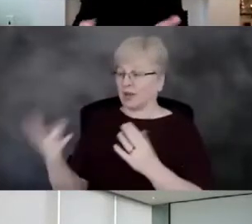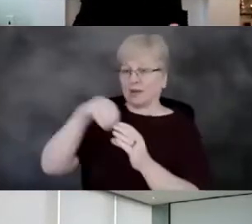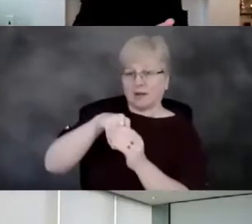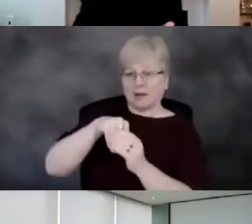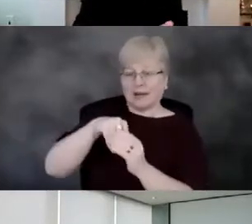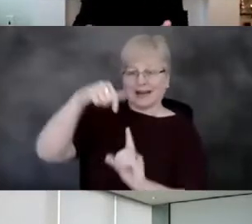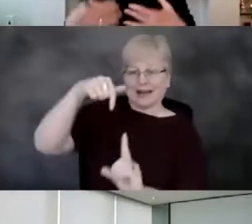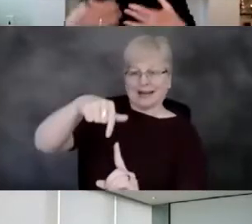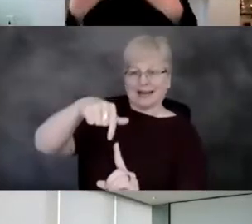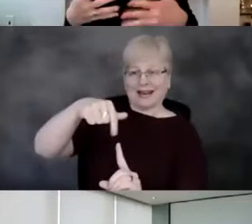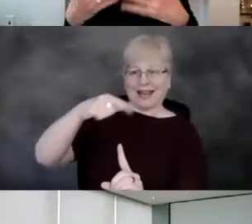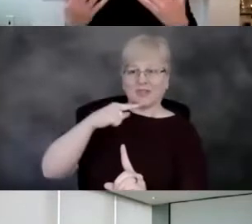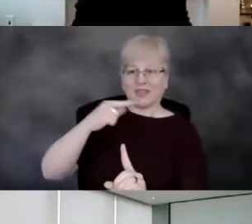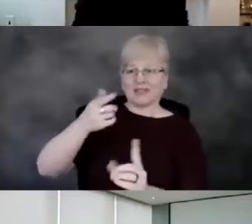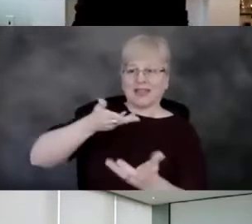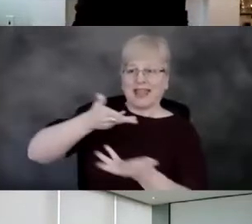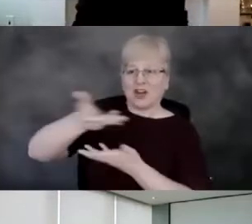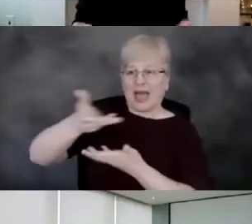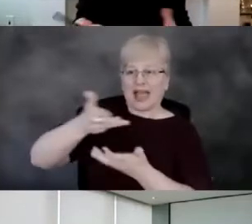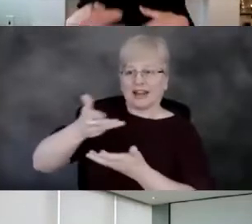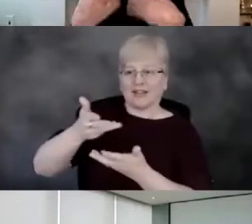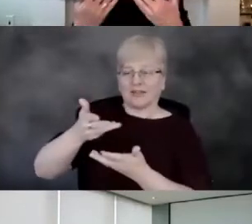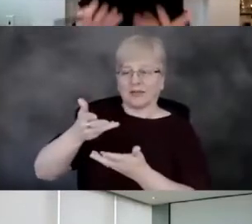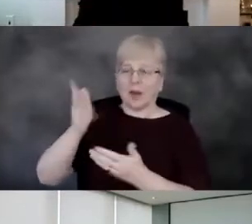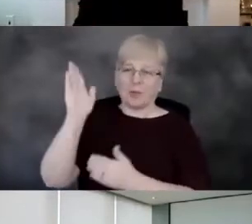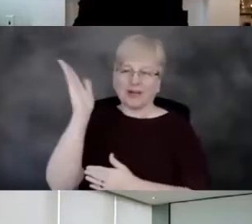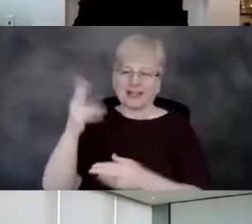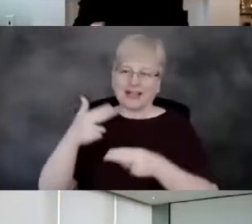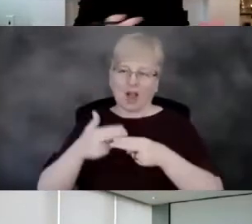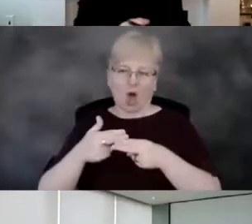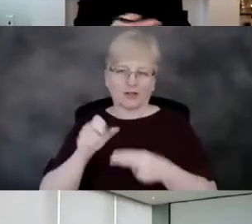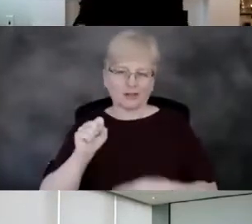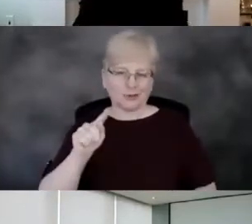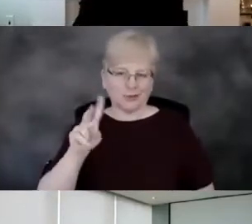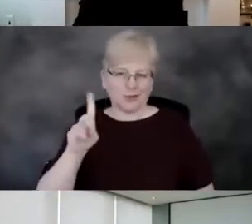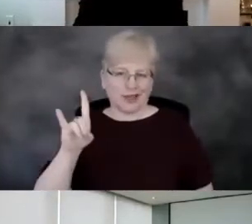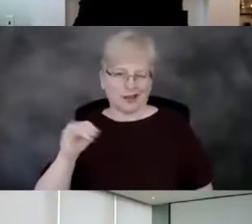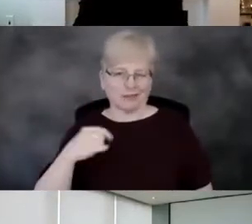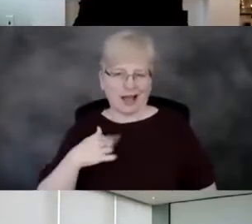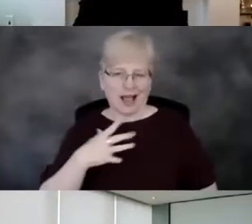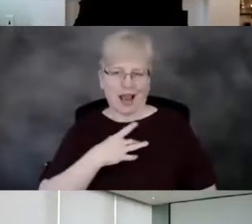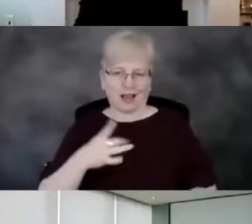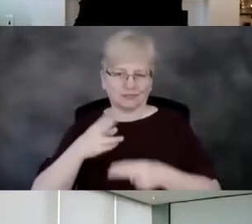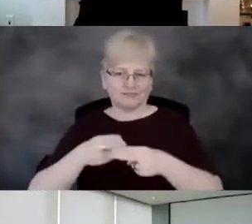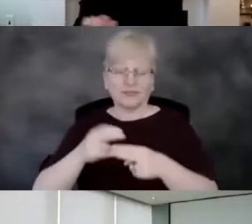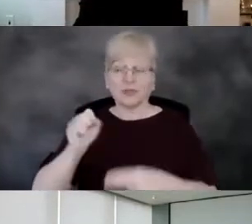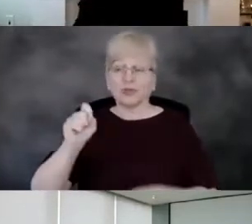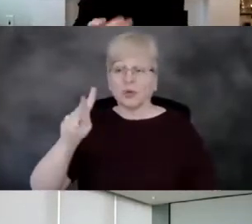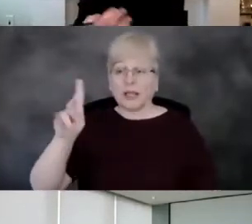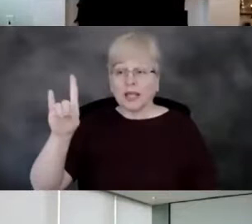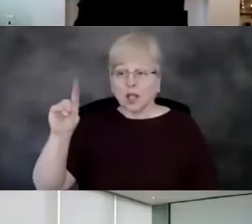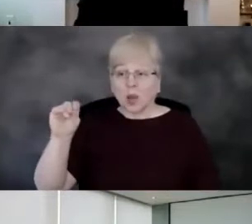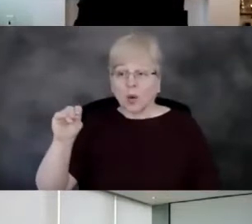16:08:21 what I call studio. When you create it, you can, if you have developed or prefer